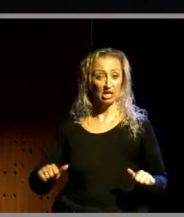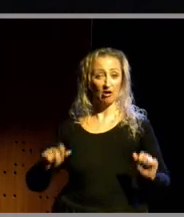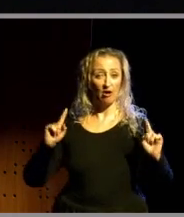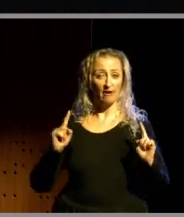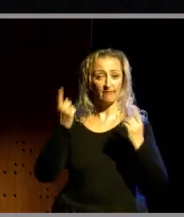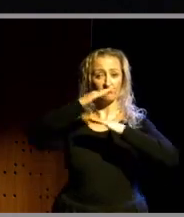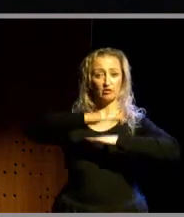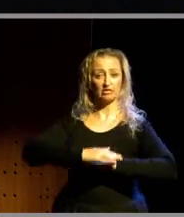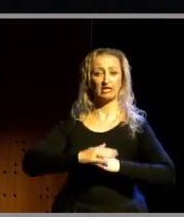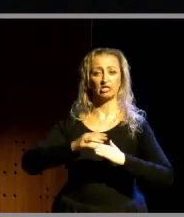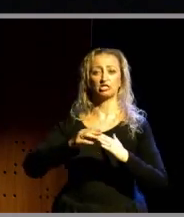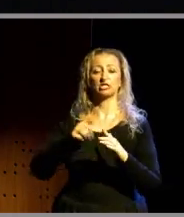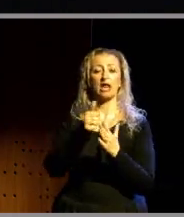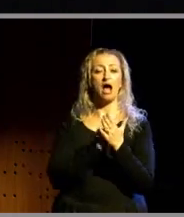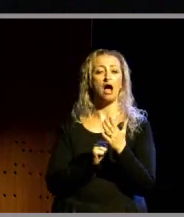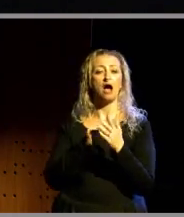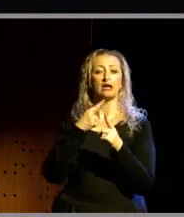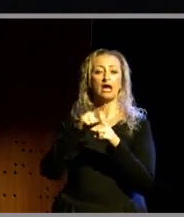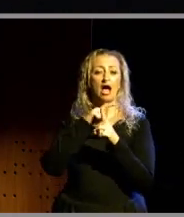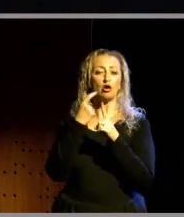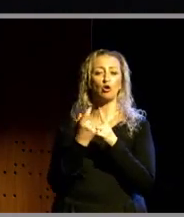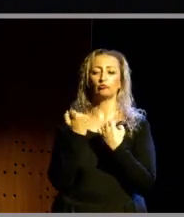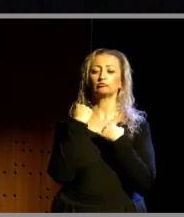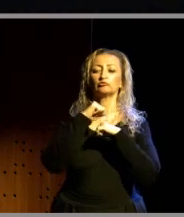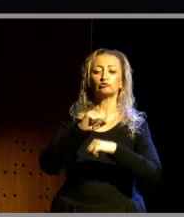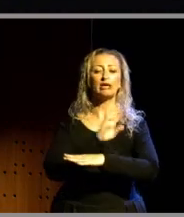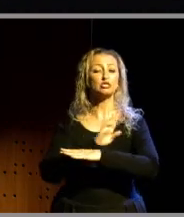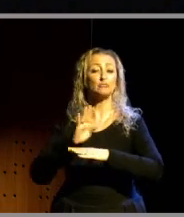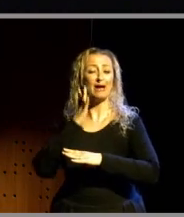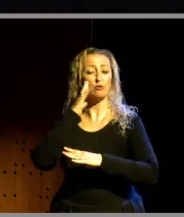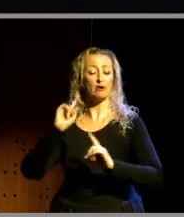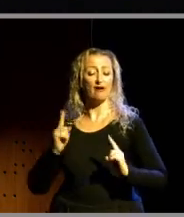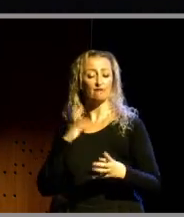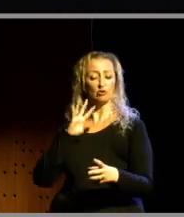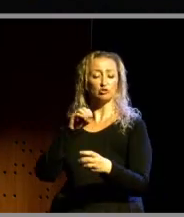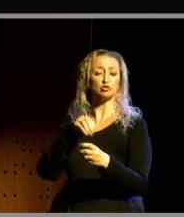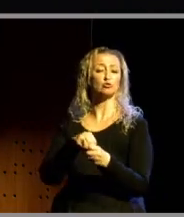Arts and Culture Strategy panel when I first joined. So more than 50 years,